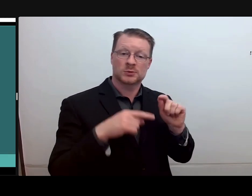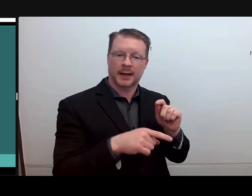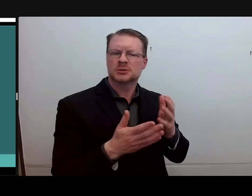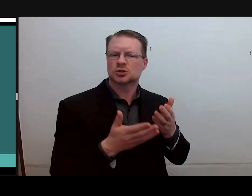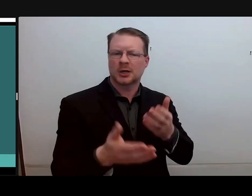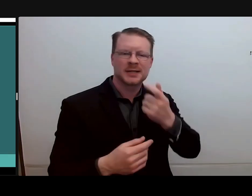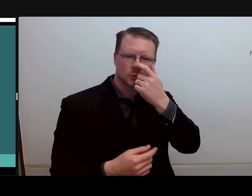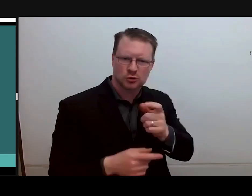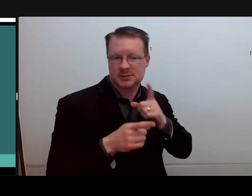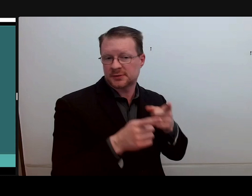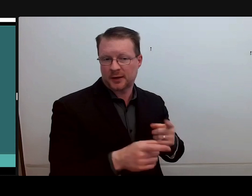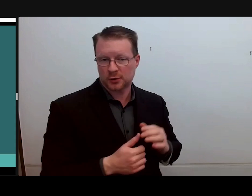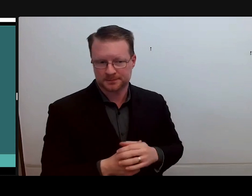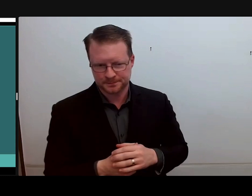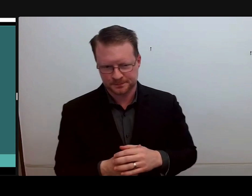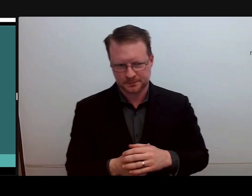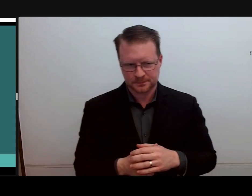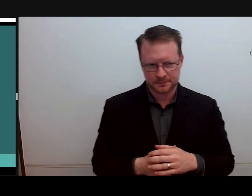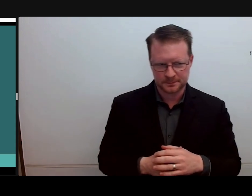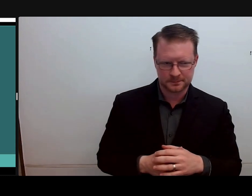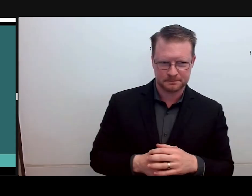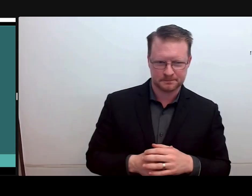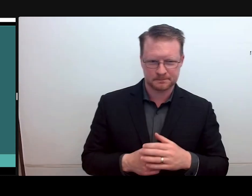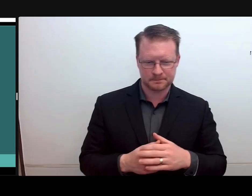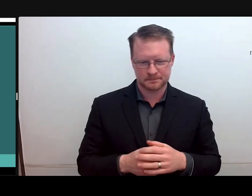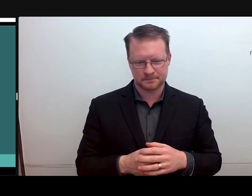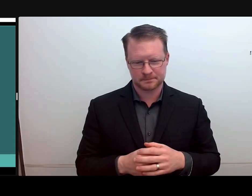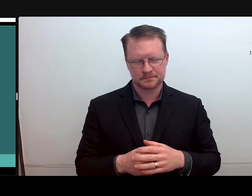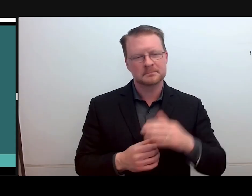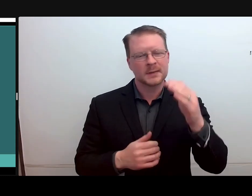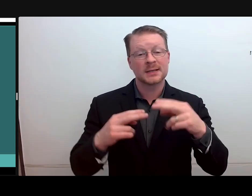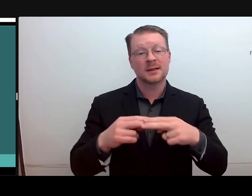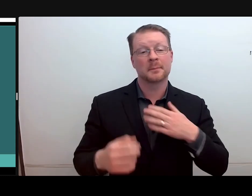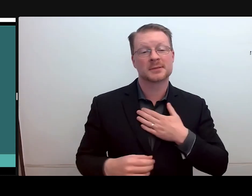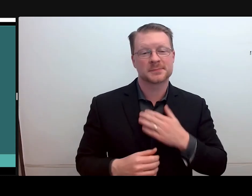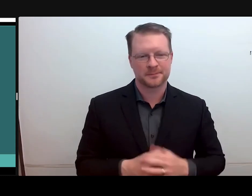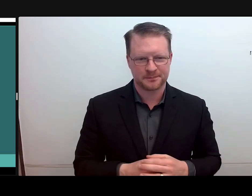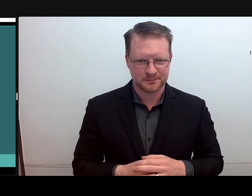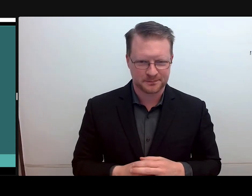with those patient populations. The data just suggests that the interest is there. Next slide, please.